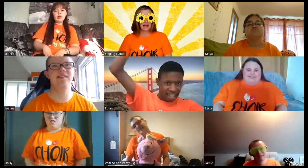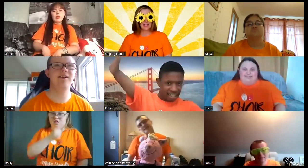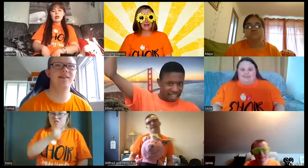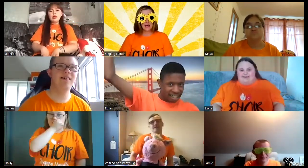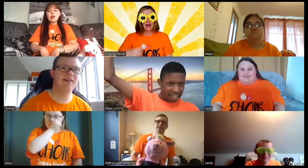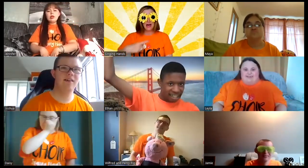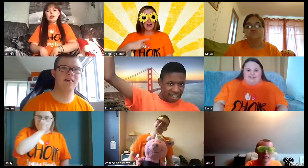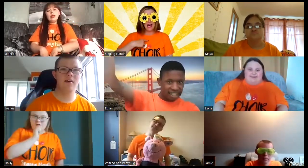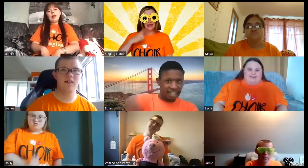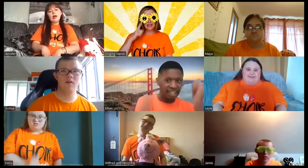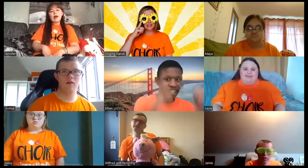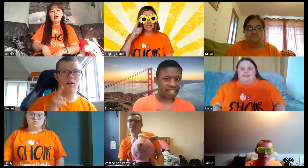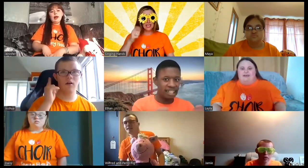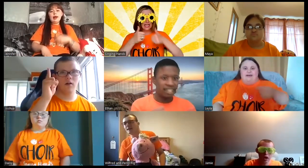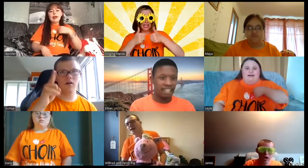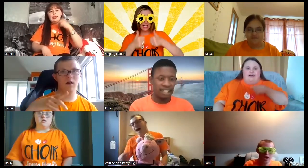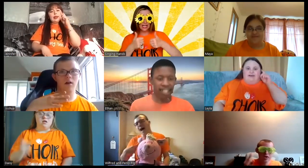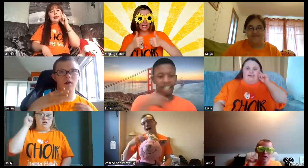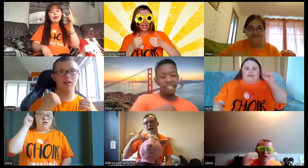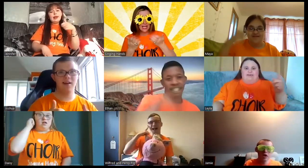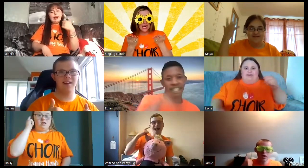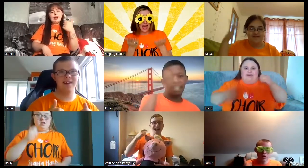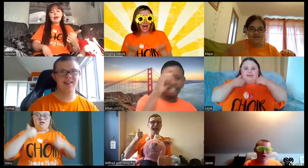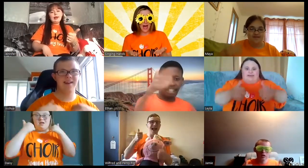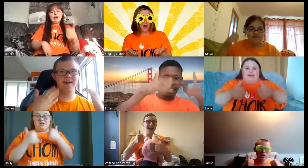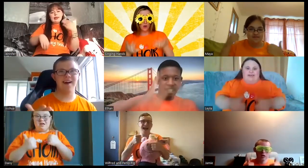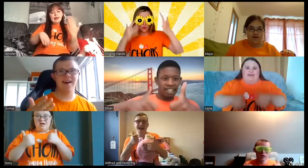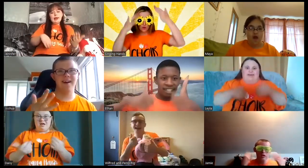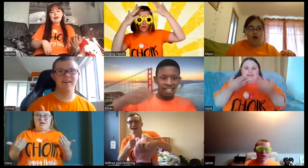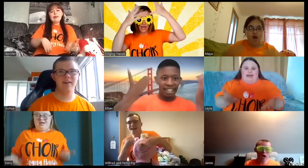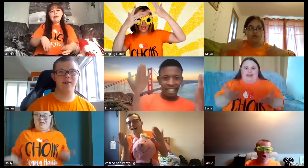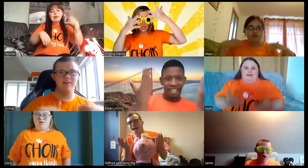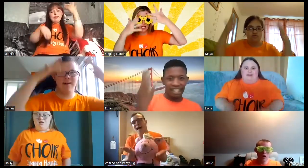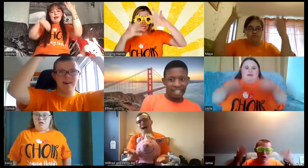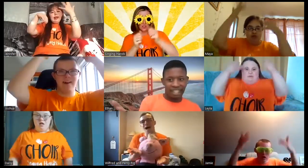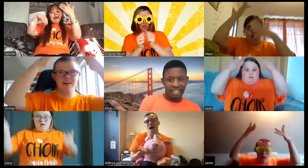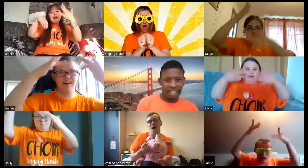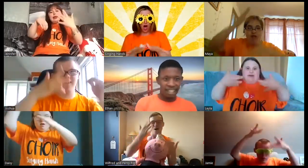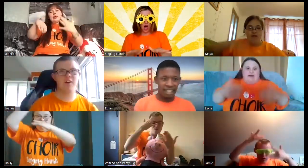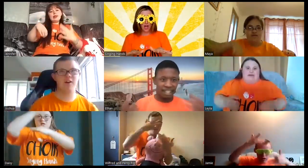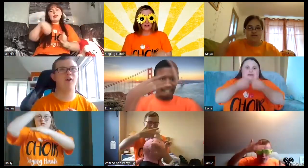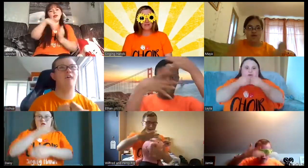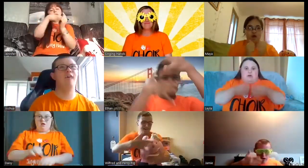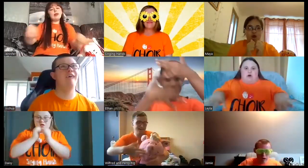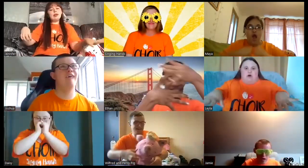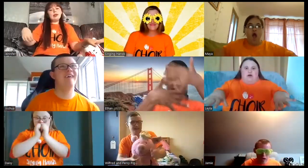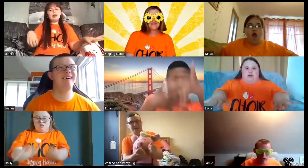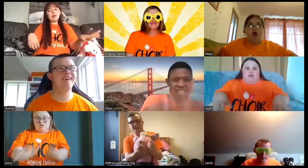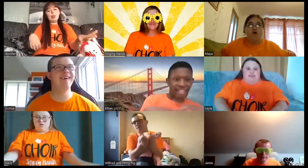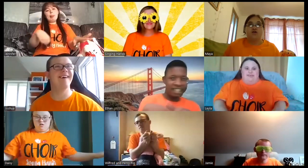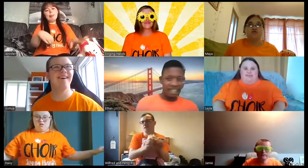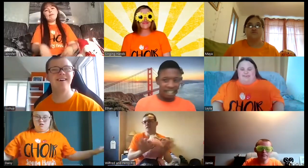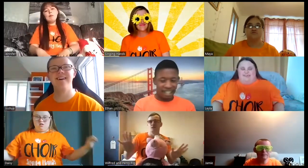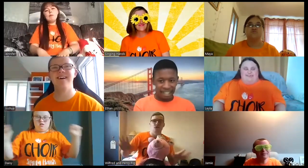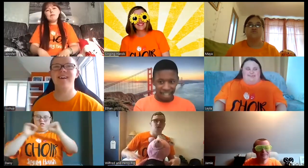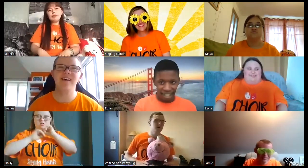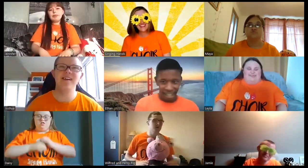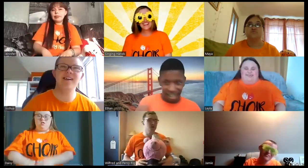I can see clearly now the rain is gone